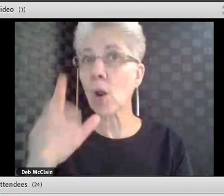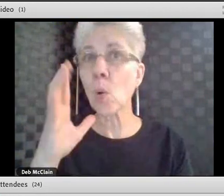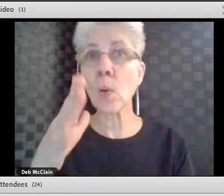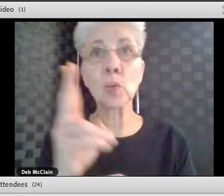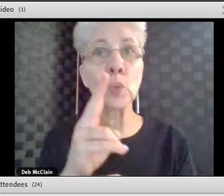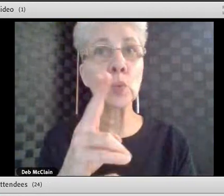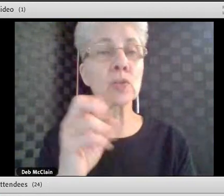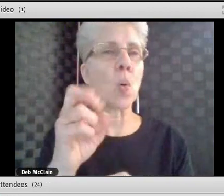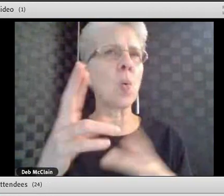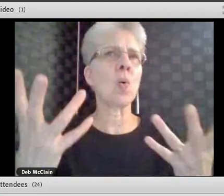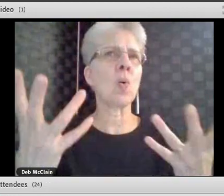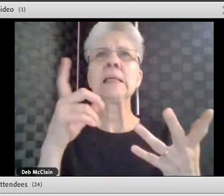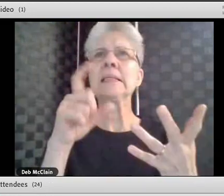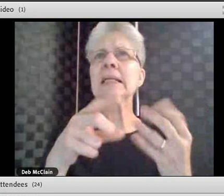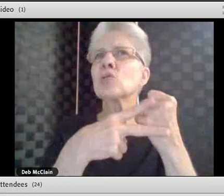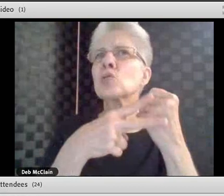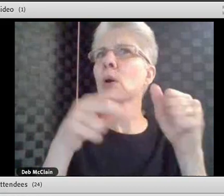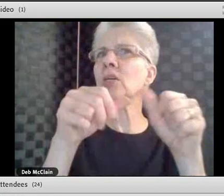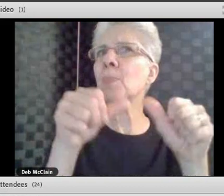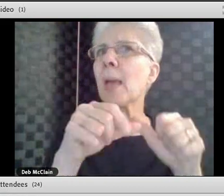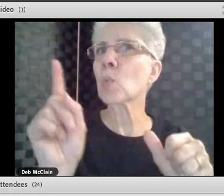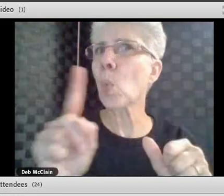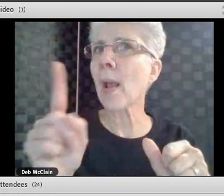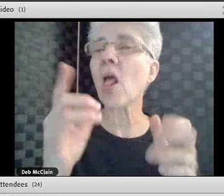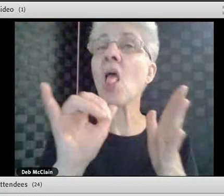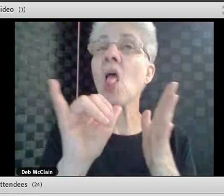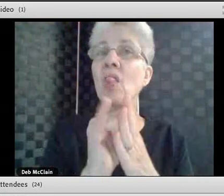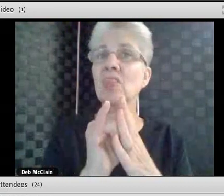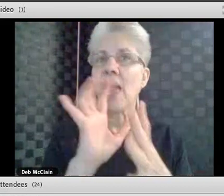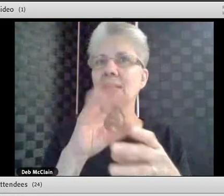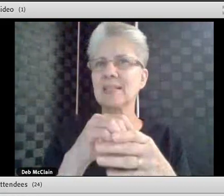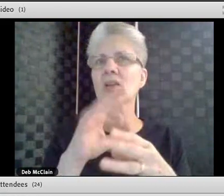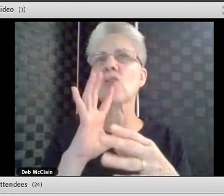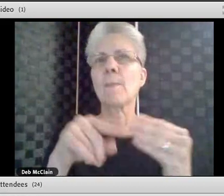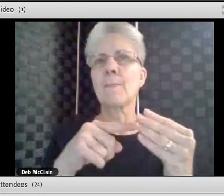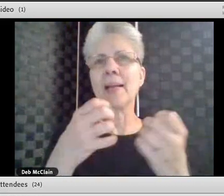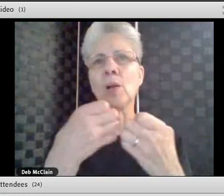Are you going to have a phone in place? Are you going to need storage?